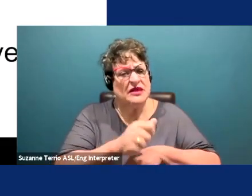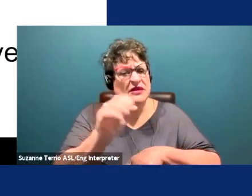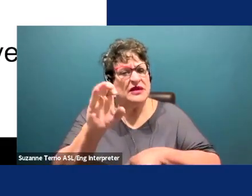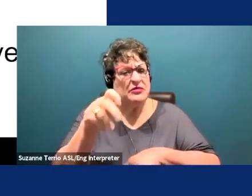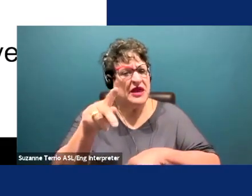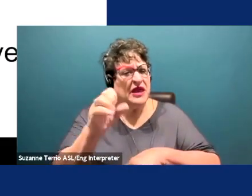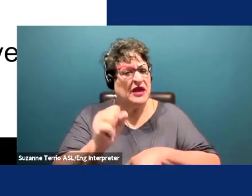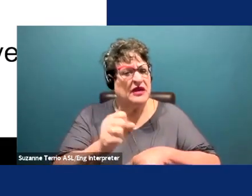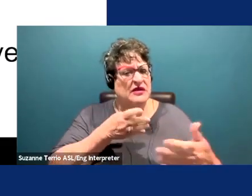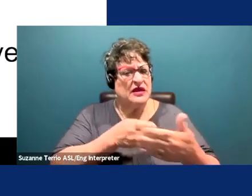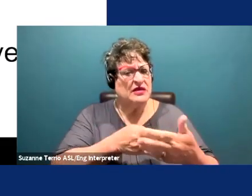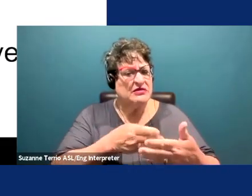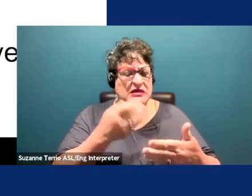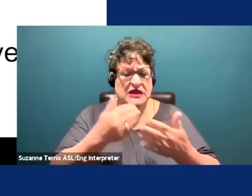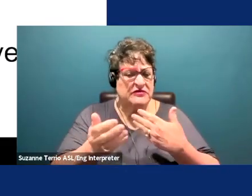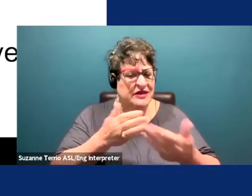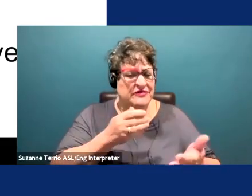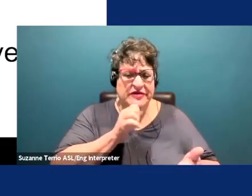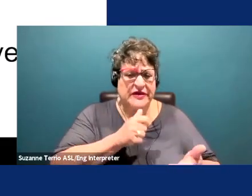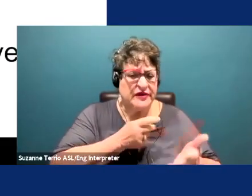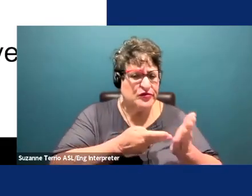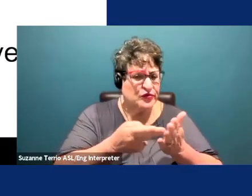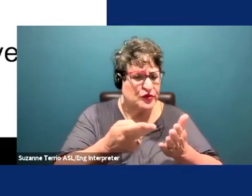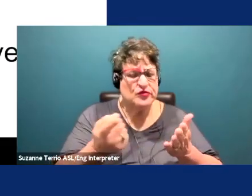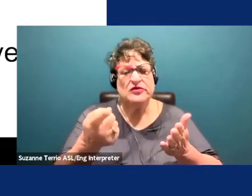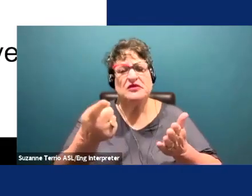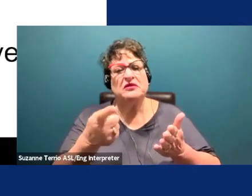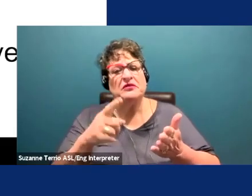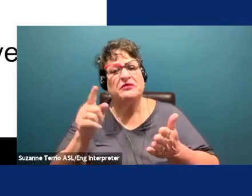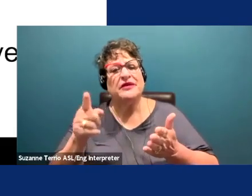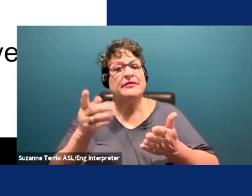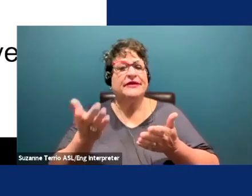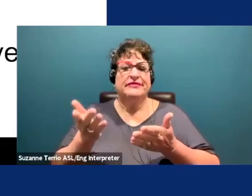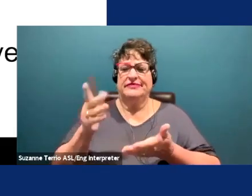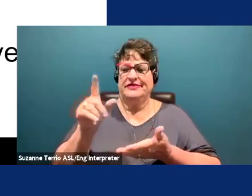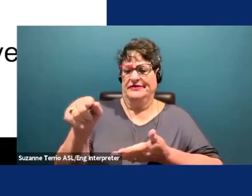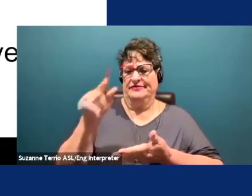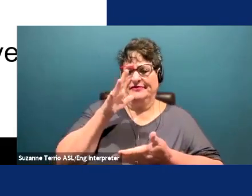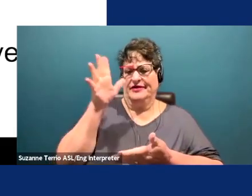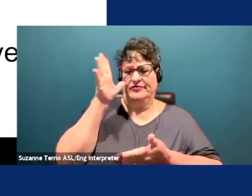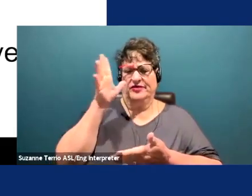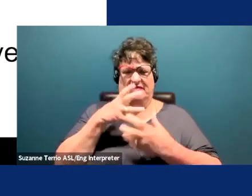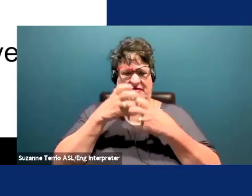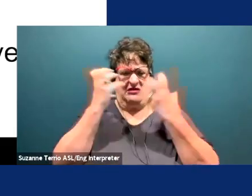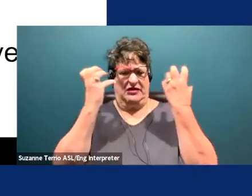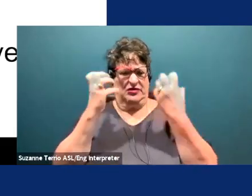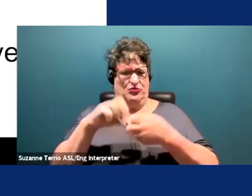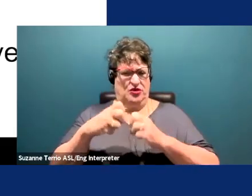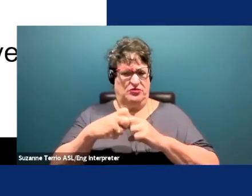So CPS might say this parent has an anger problem. You can show them that allegation and say, CPS is saying this.